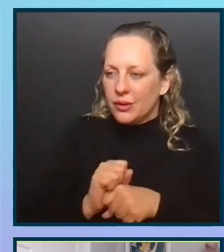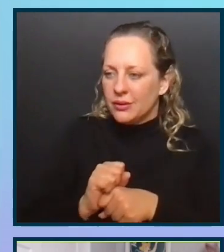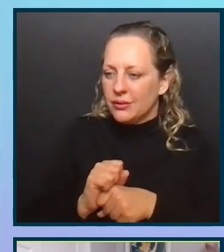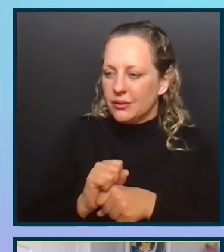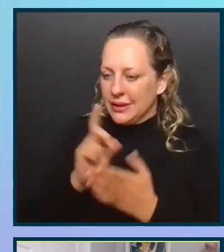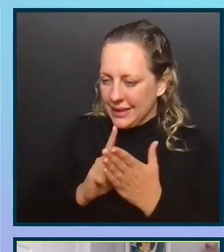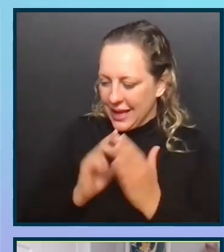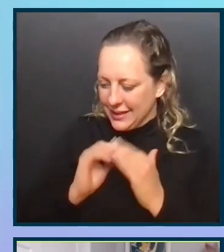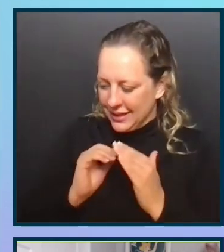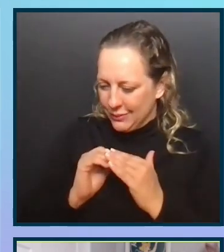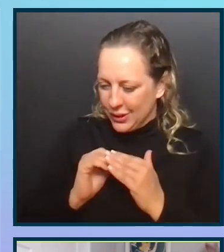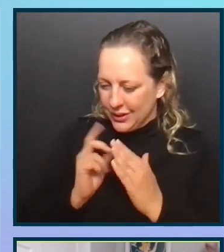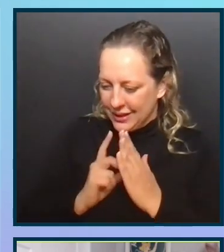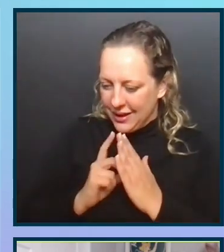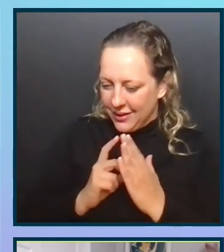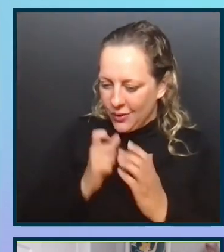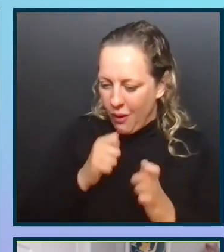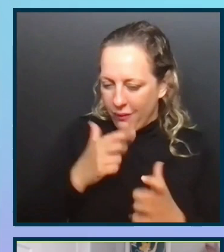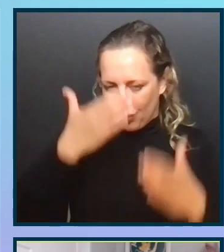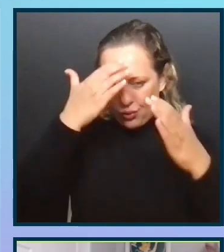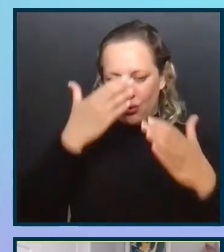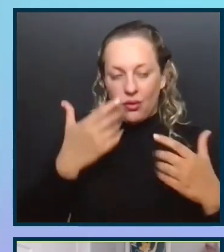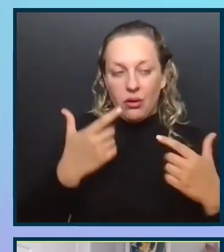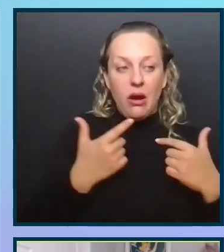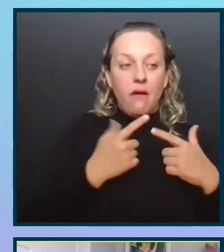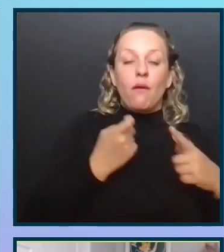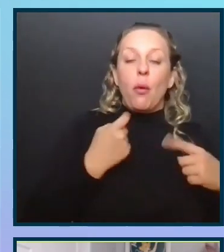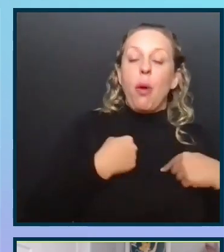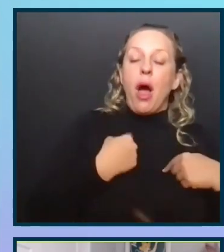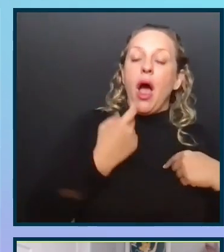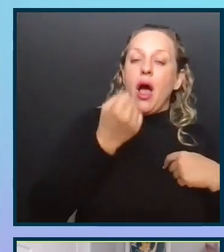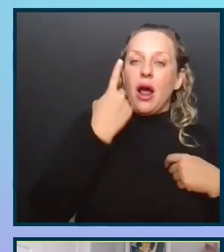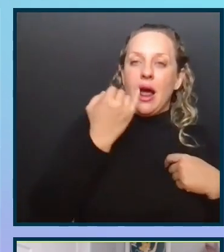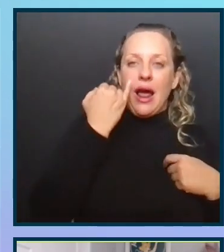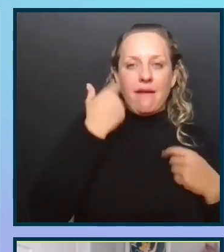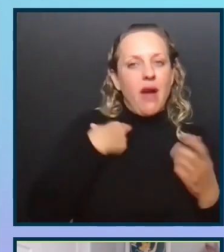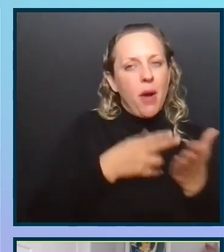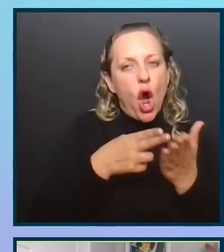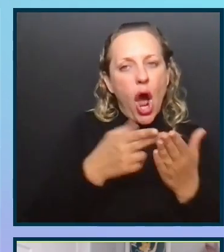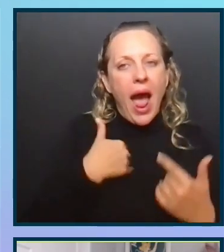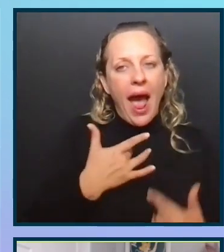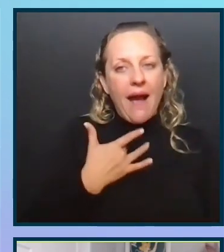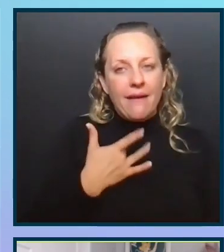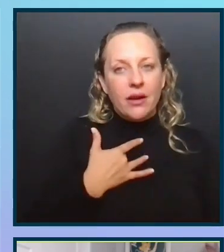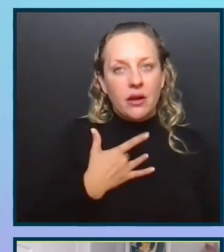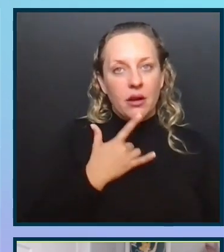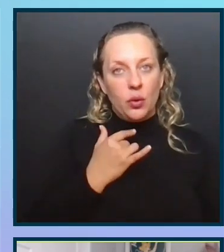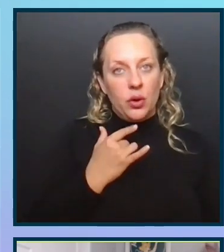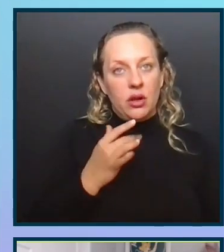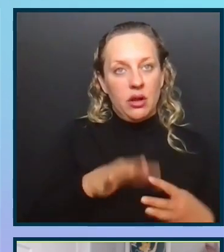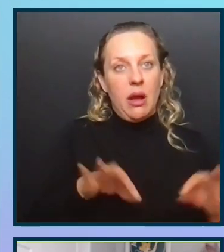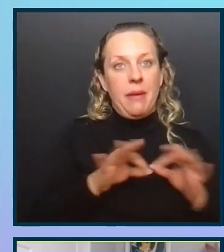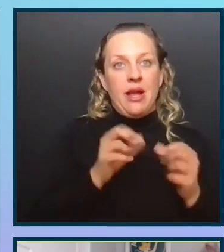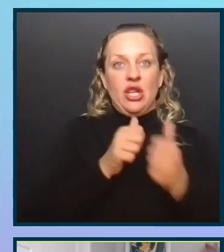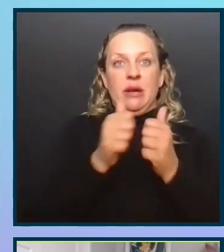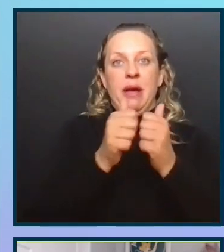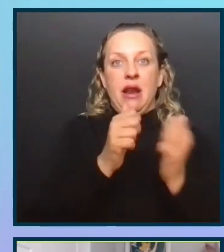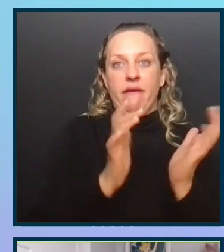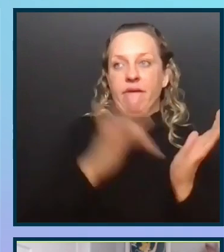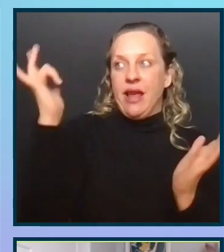I know that my understanding of accessibility has, if I'm honest, I feel like it's been a pretty major competitive advantage.